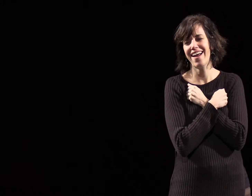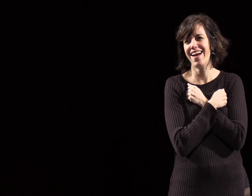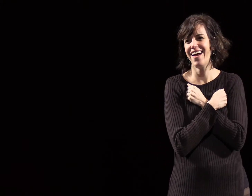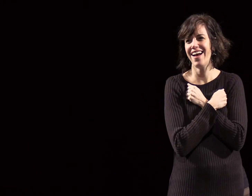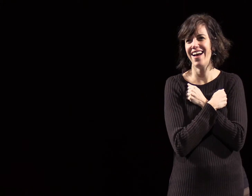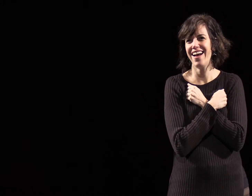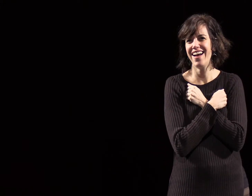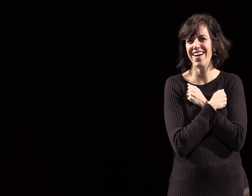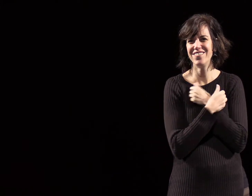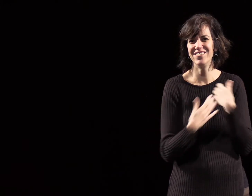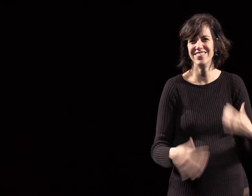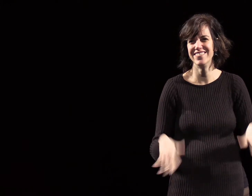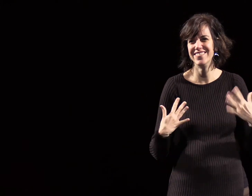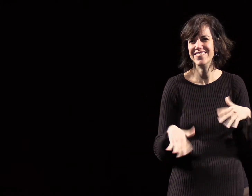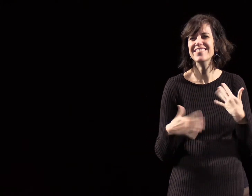Oh, I love him.